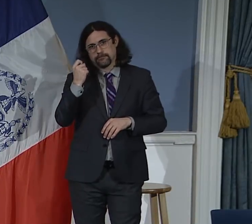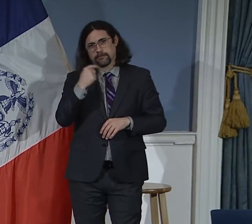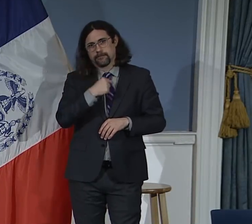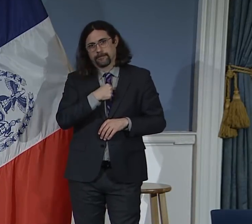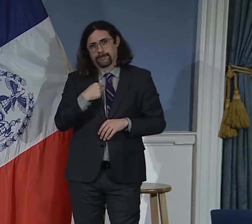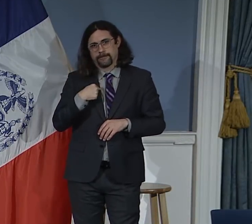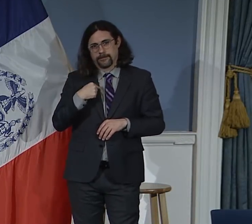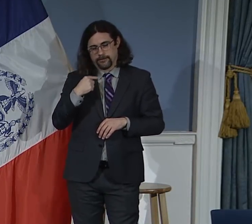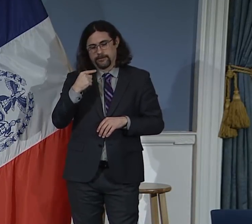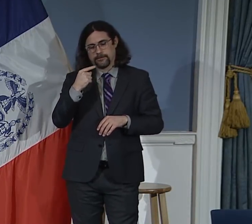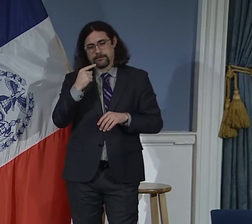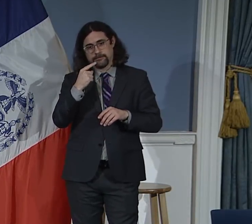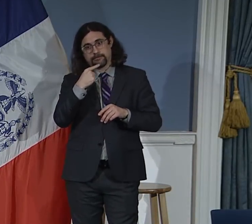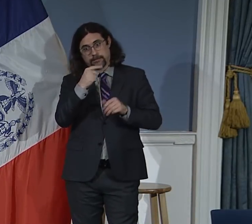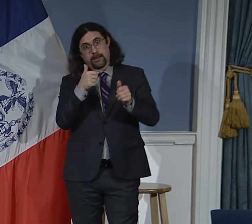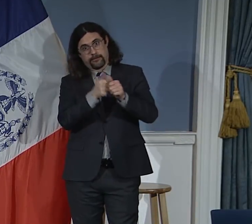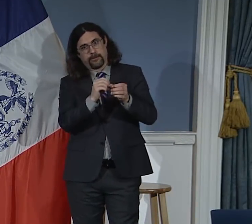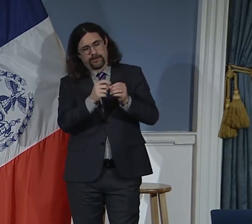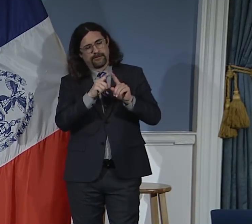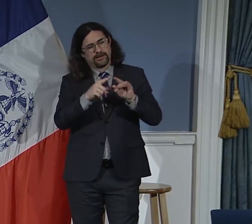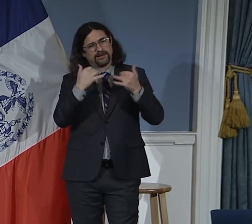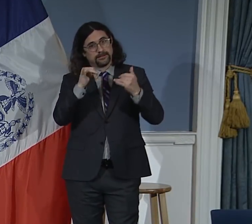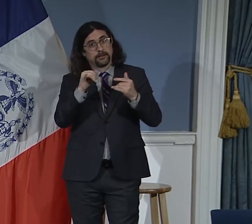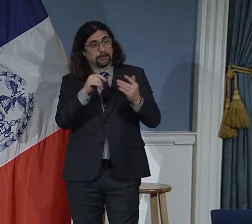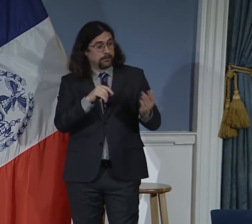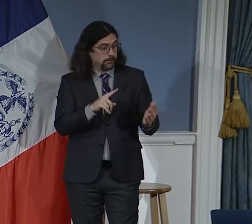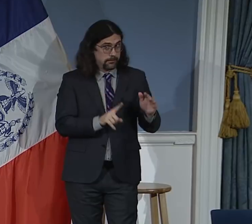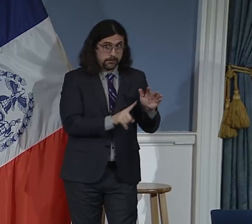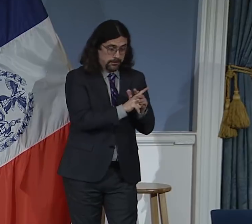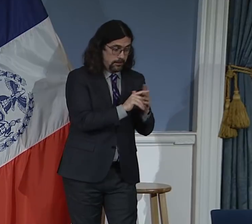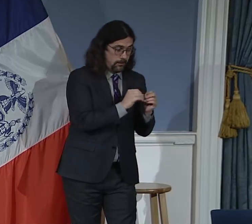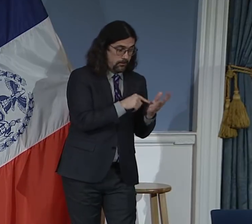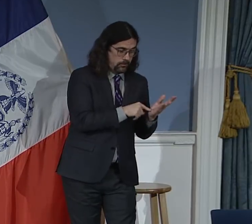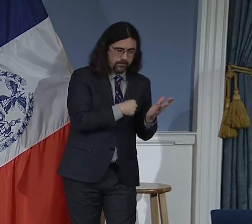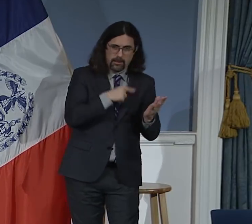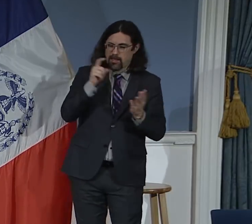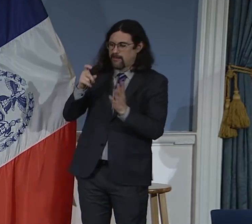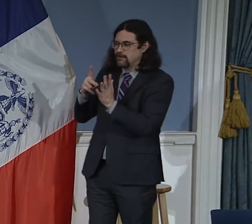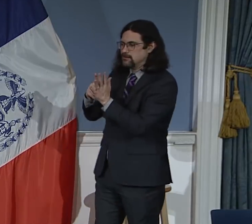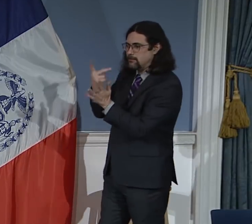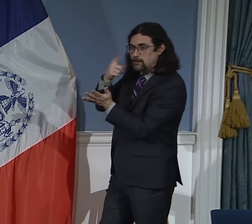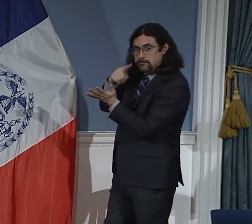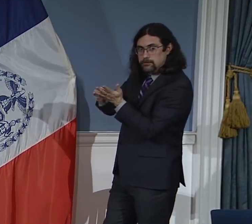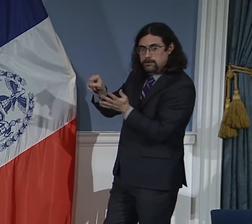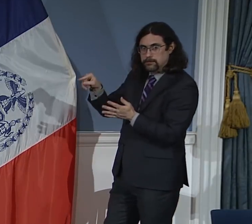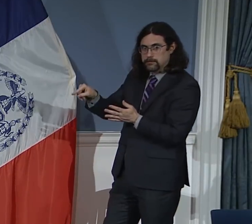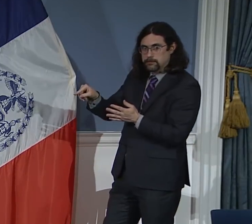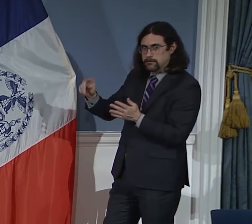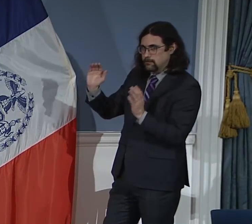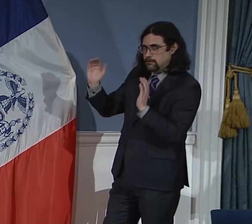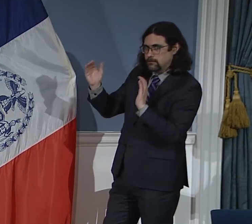CROSS-CHECKING THAT HAPPENS, AND ,SO: 600 IS THE TIME -- AS I UNDERSTAND IT, IT'S OUR CALL